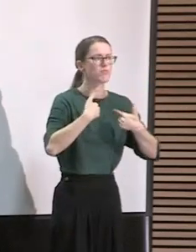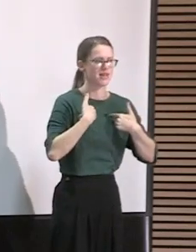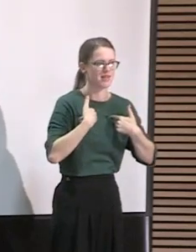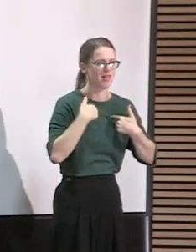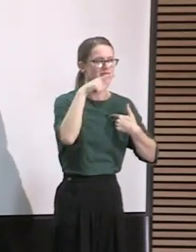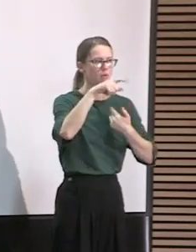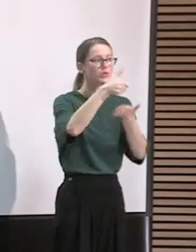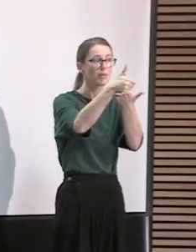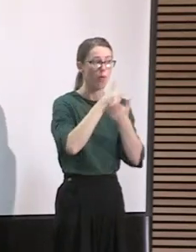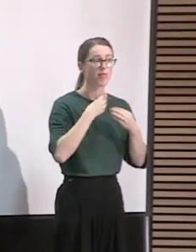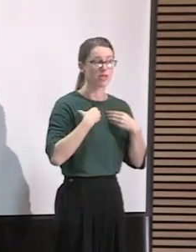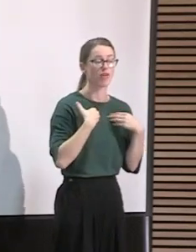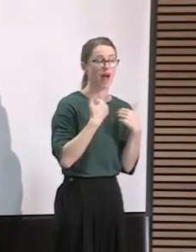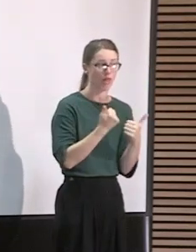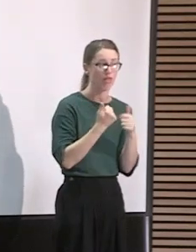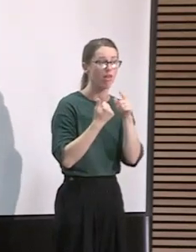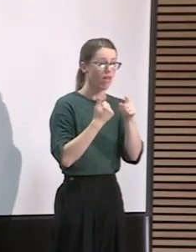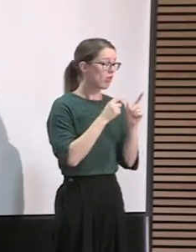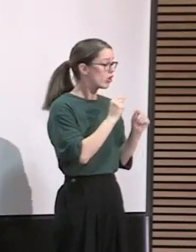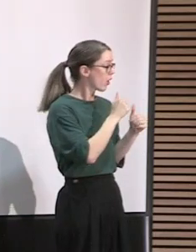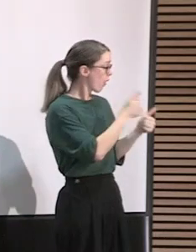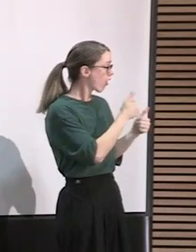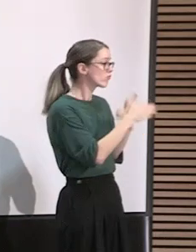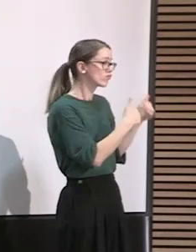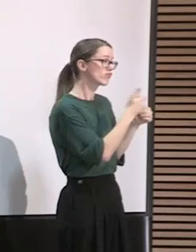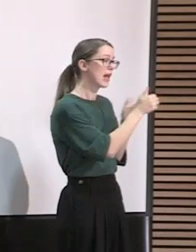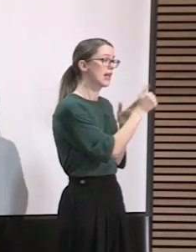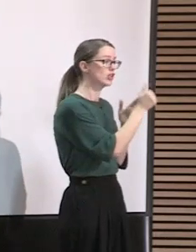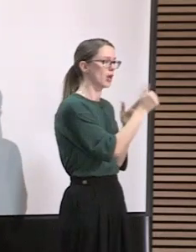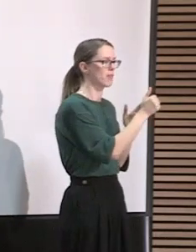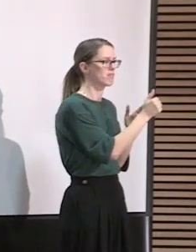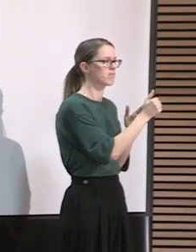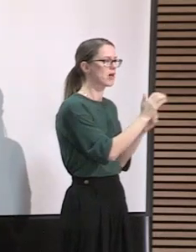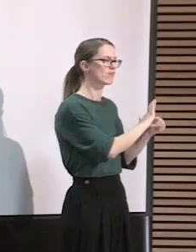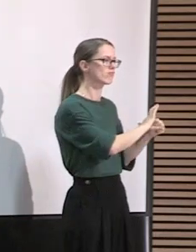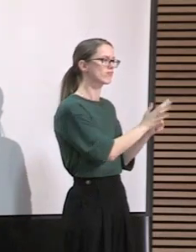unions, to gather useful information. This will add support to the Ministry of